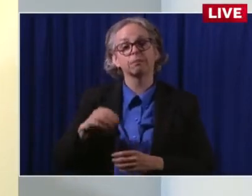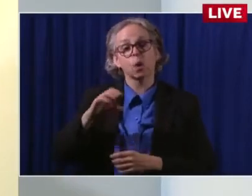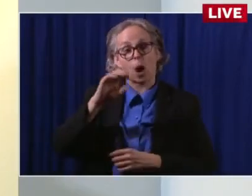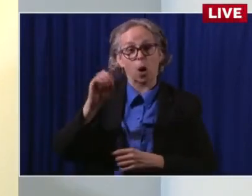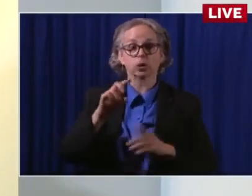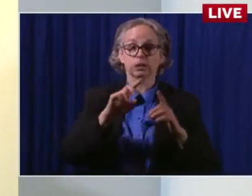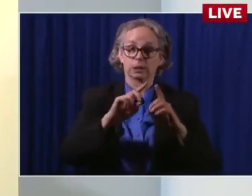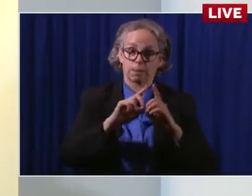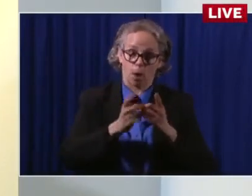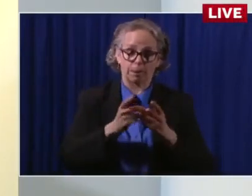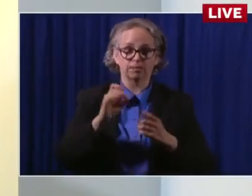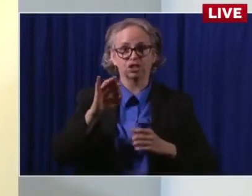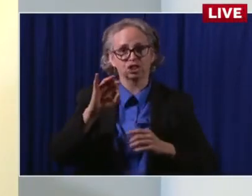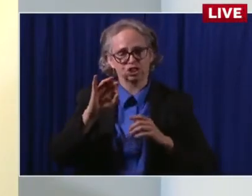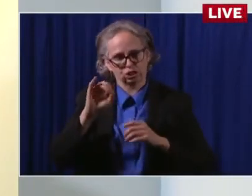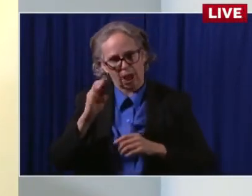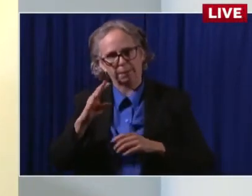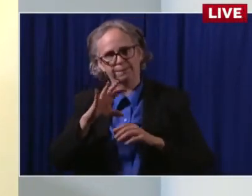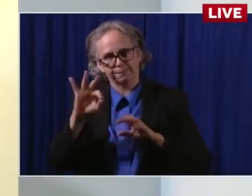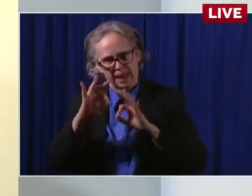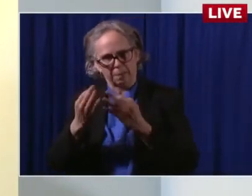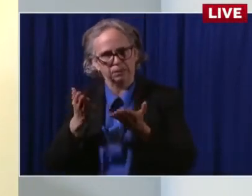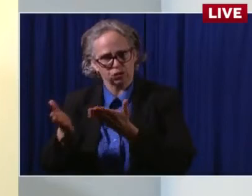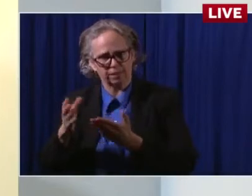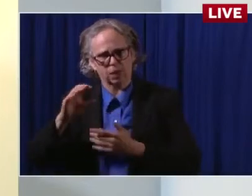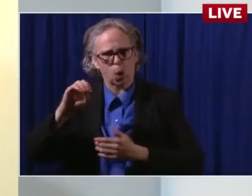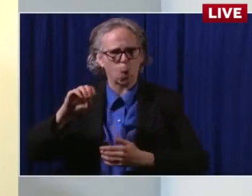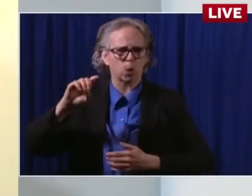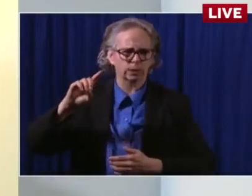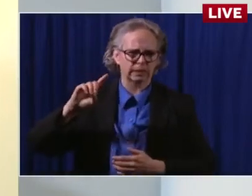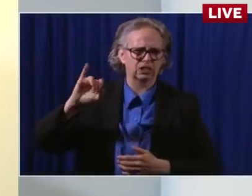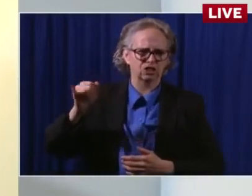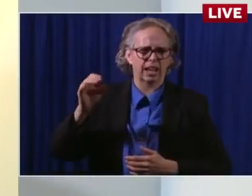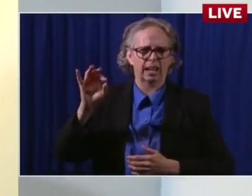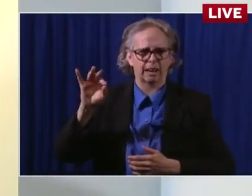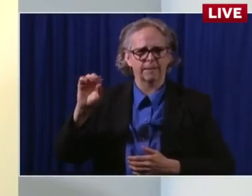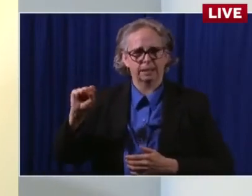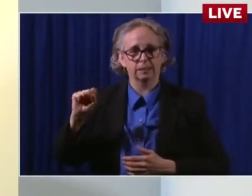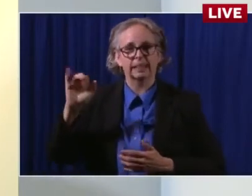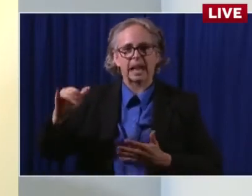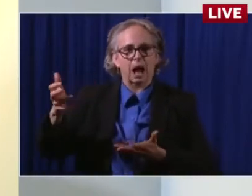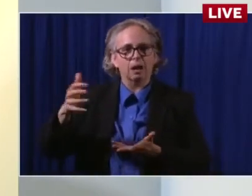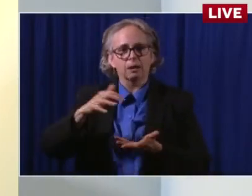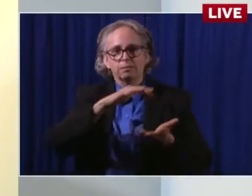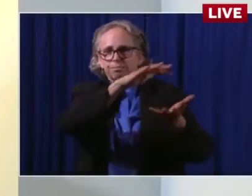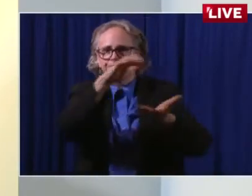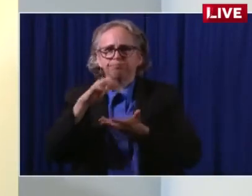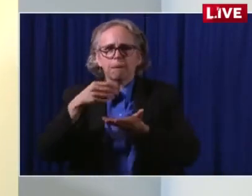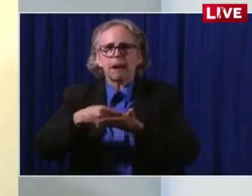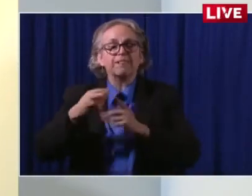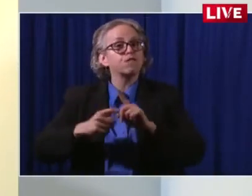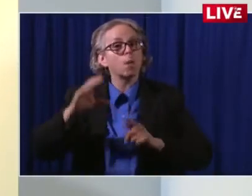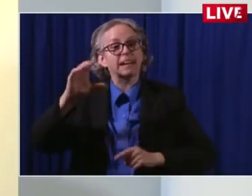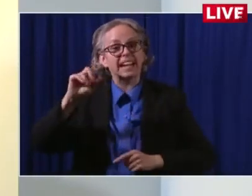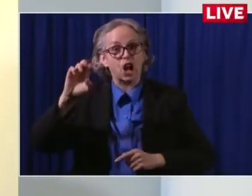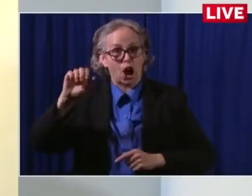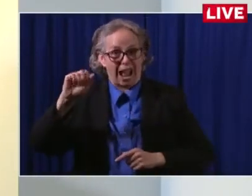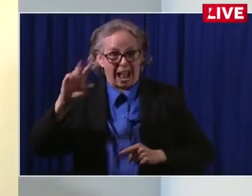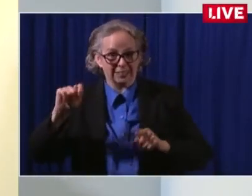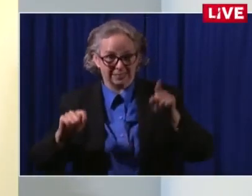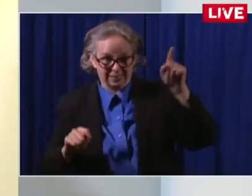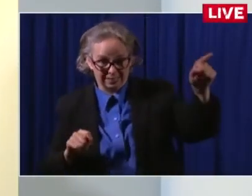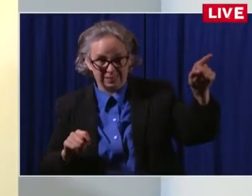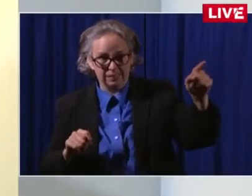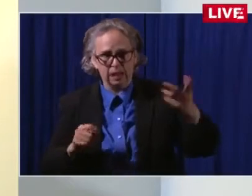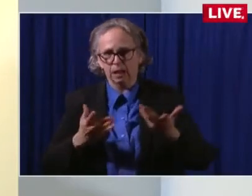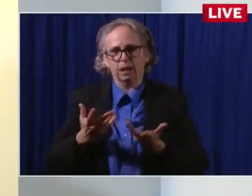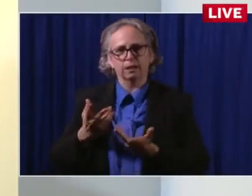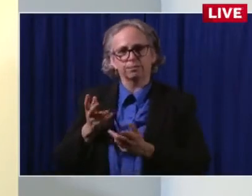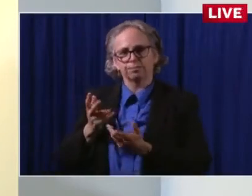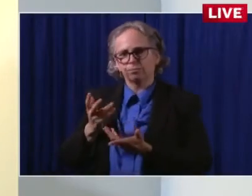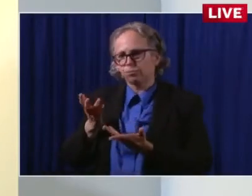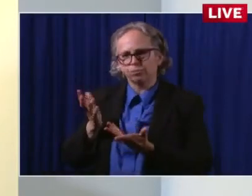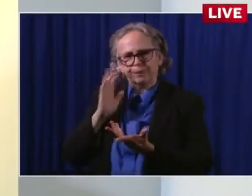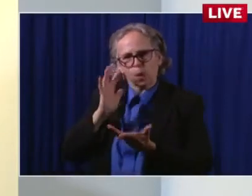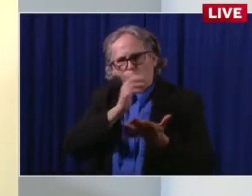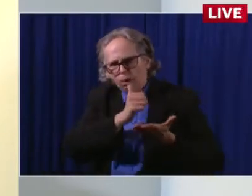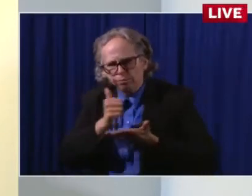THIS WILL ALLOW THE OHIO DEPARTMENT OF JOB AND FAMILY SERVICES TO DRAW DOWN, TO DRAW DOWN FEDERAL DOLLARS, AUTHORIZED UNDER THE CARES ACT, FOR THE SHARED WORK PROGRAM.